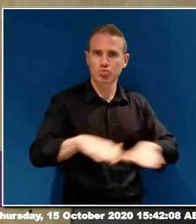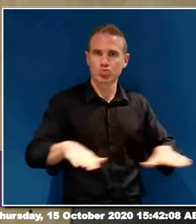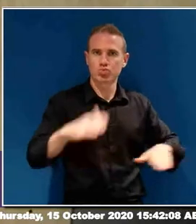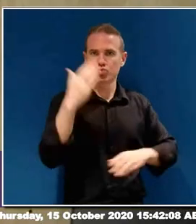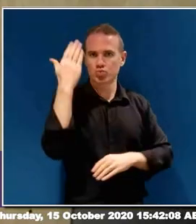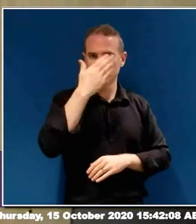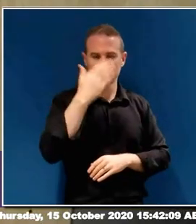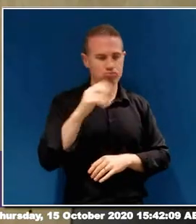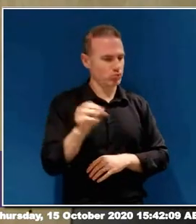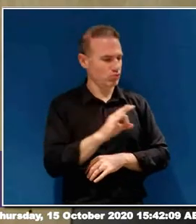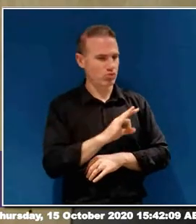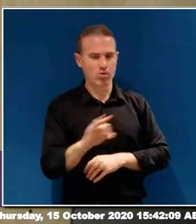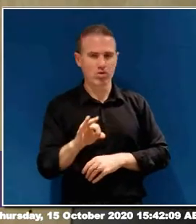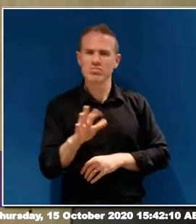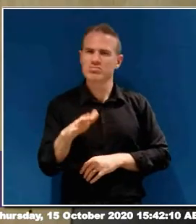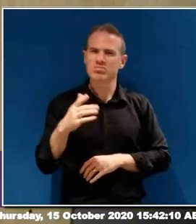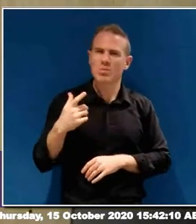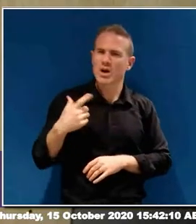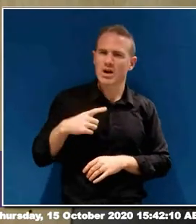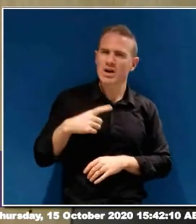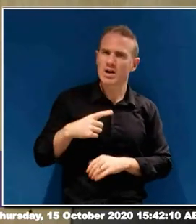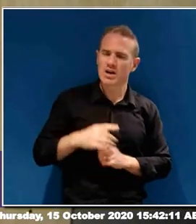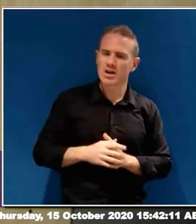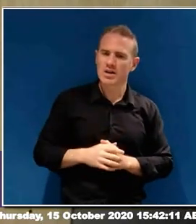Because, well, first of all, young children don't